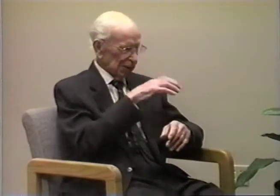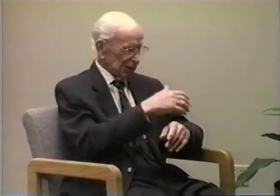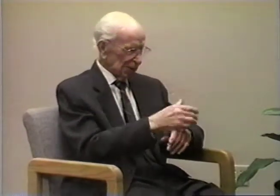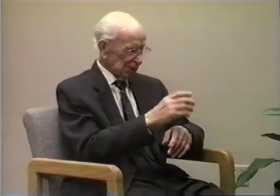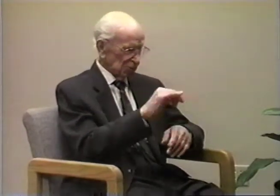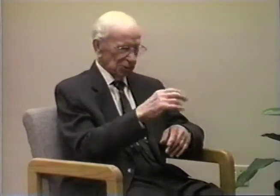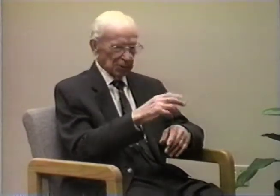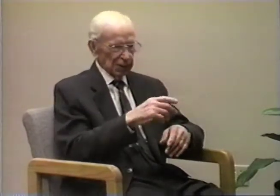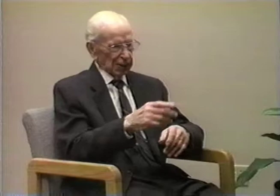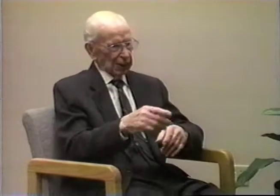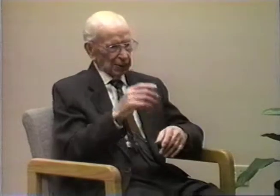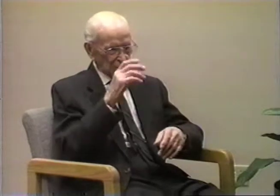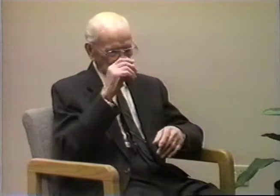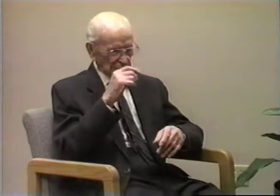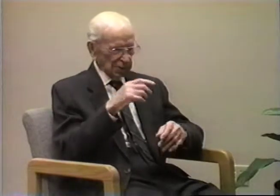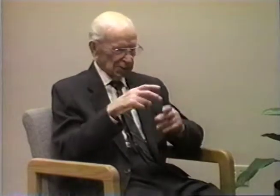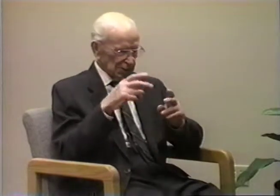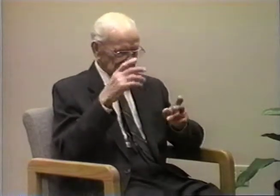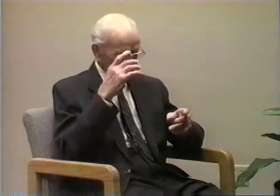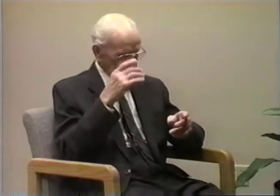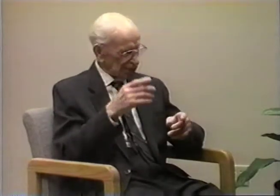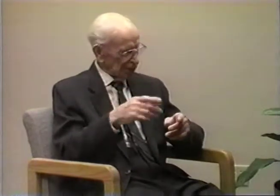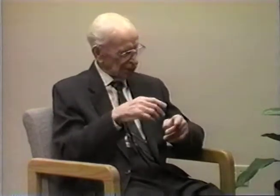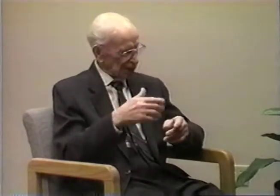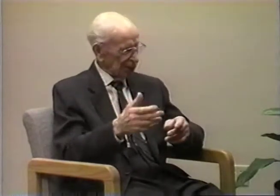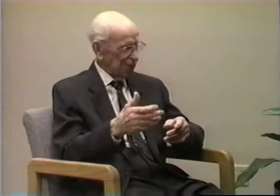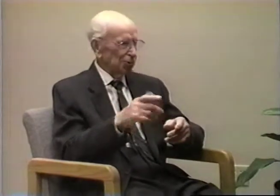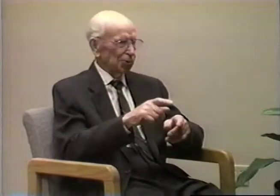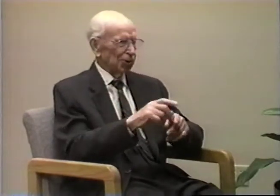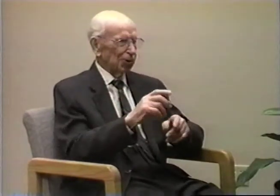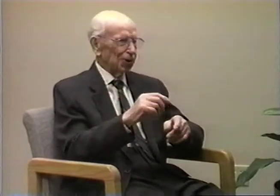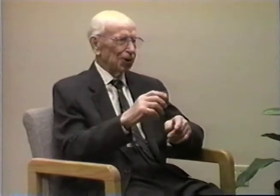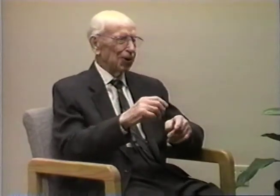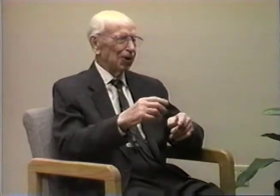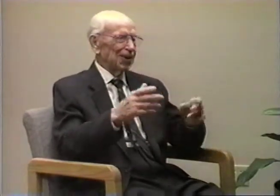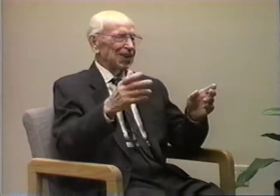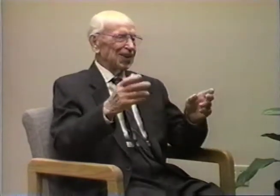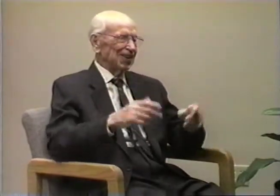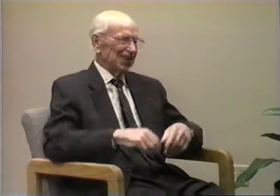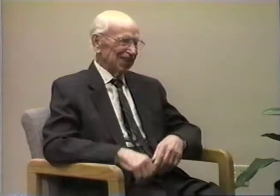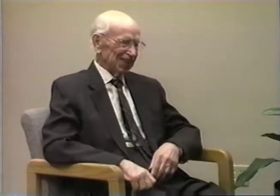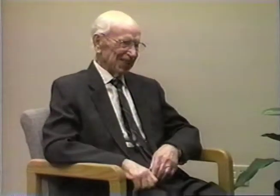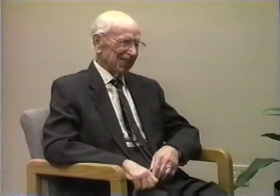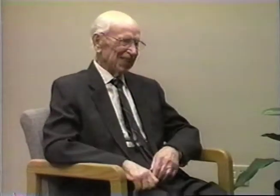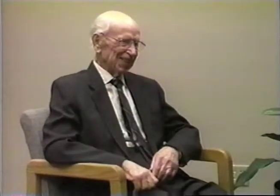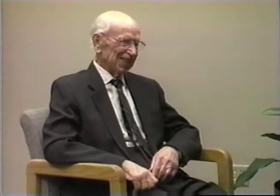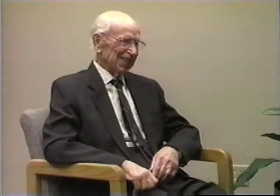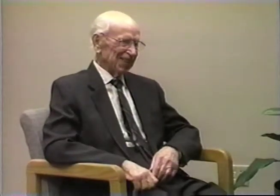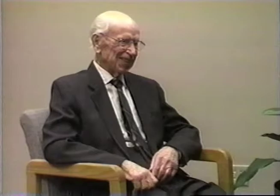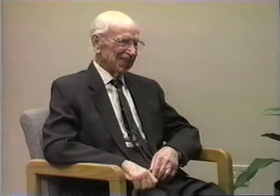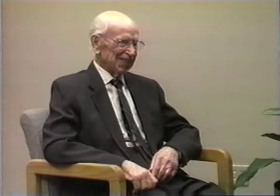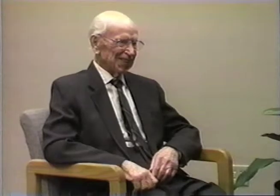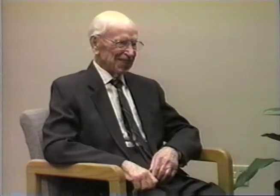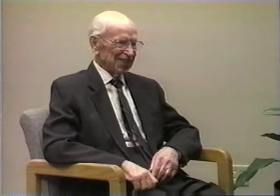my grandmother became concerned that I might die too. It had been exactly one year after my mother's death